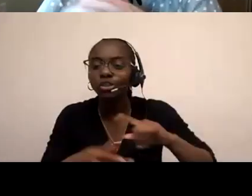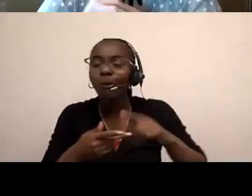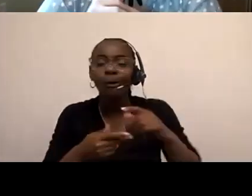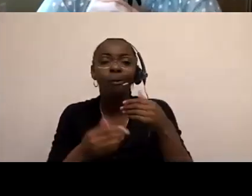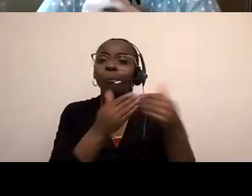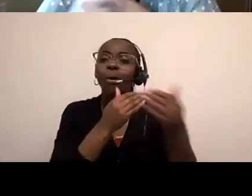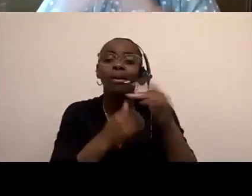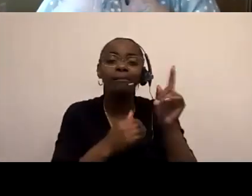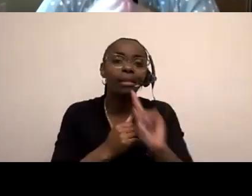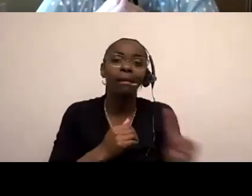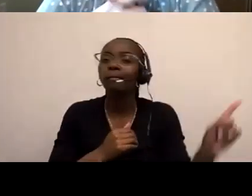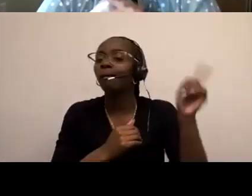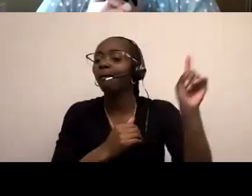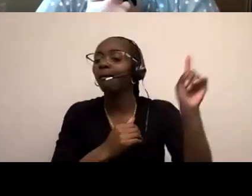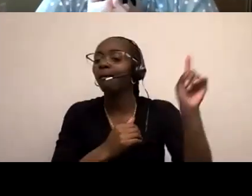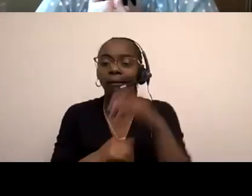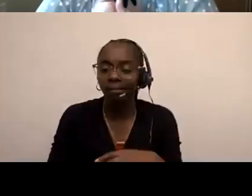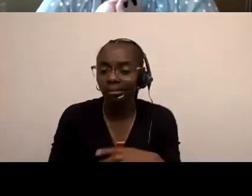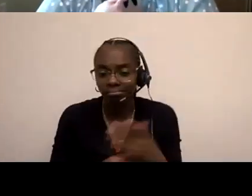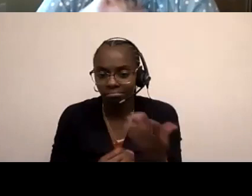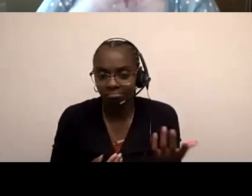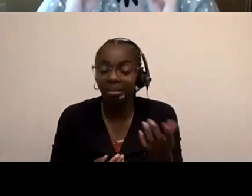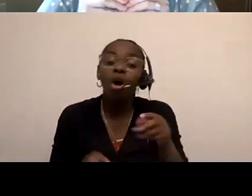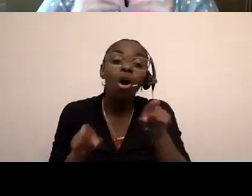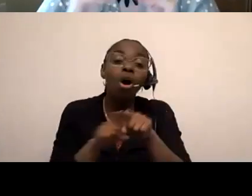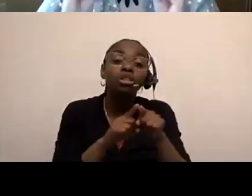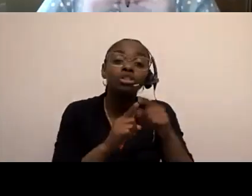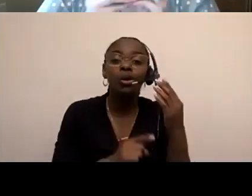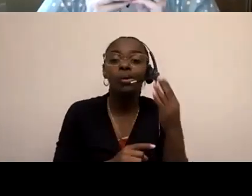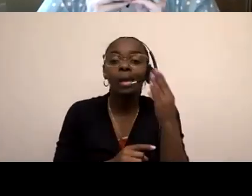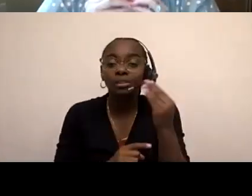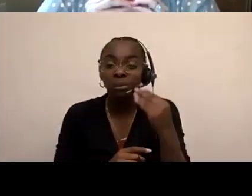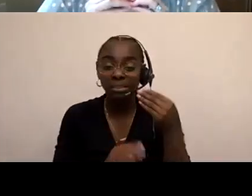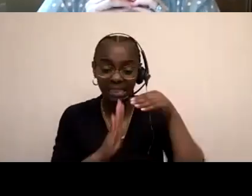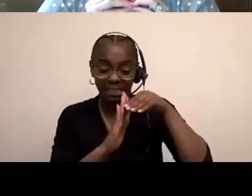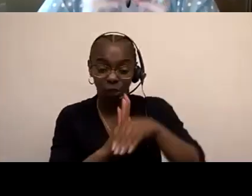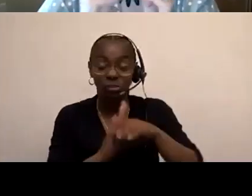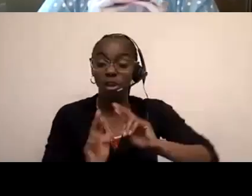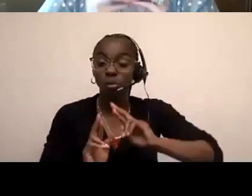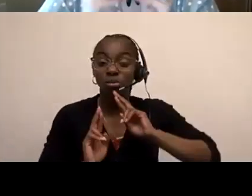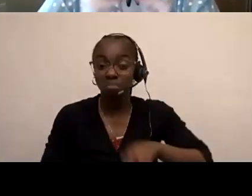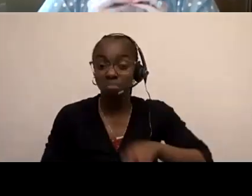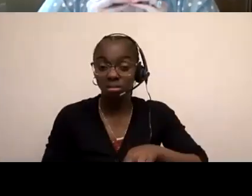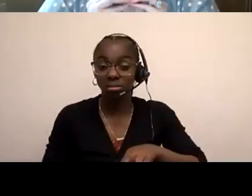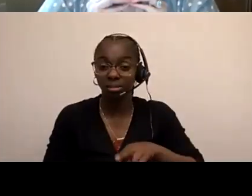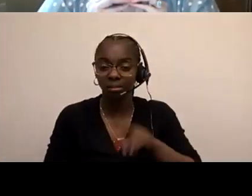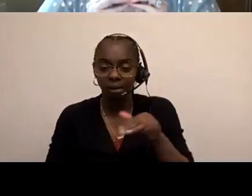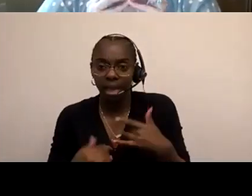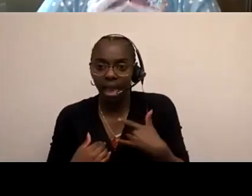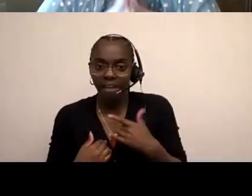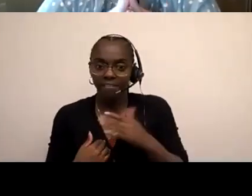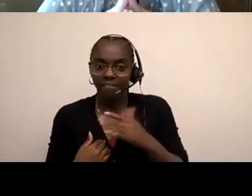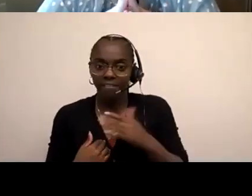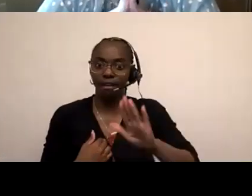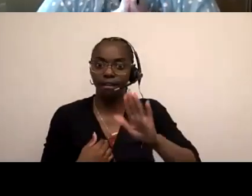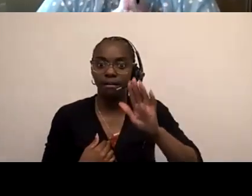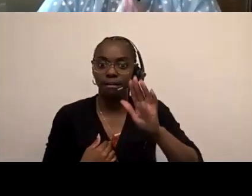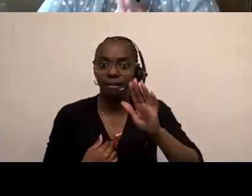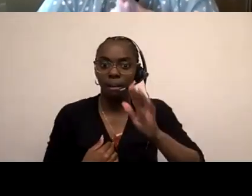THEY ARE EXPERIENCING DECREASED RESPONSIVENESS OF PRESENT PARENTS. YOU MAY THINK WHAT DO